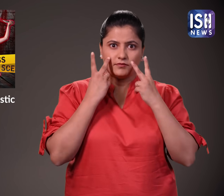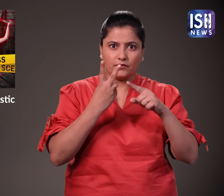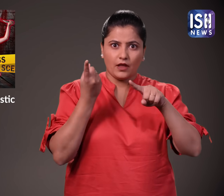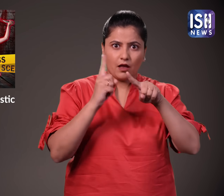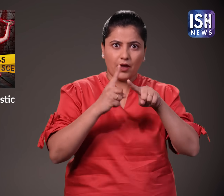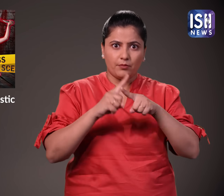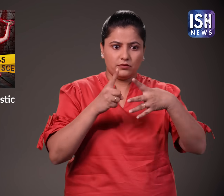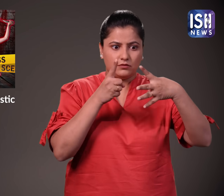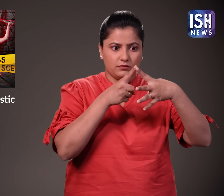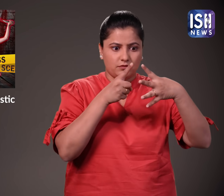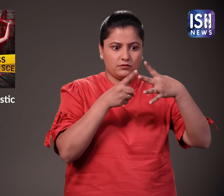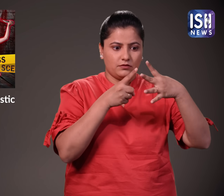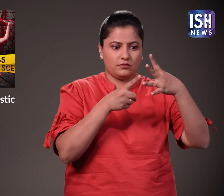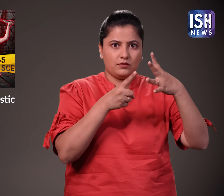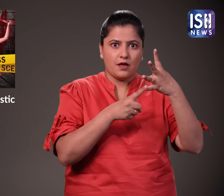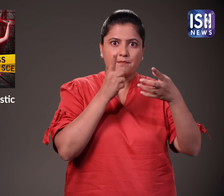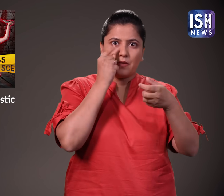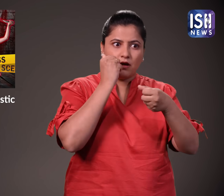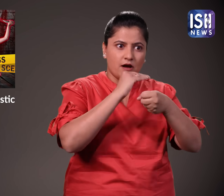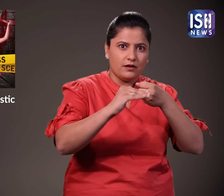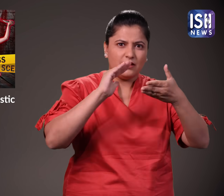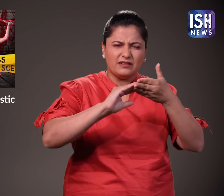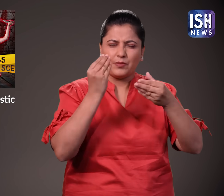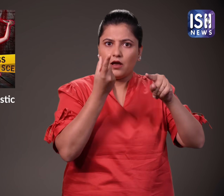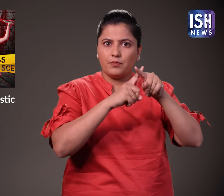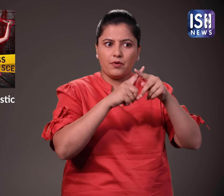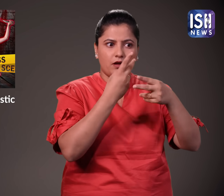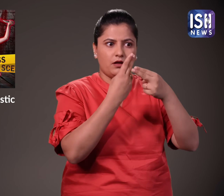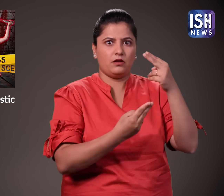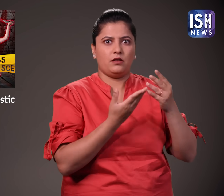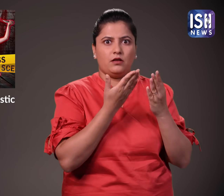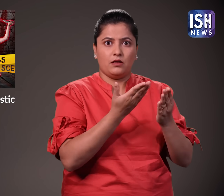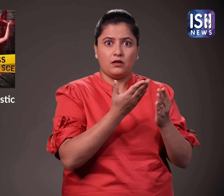You have seen these four cases where men were killed or faced domestic violence.